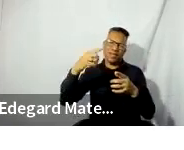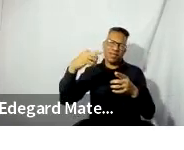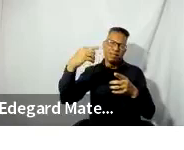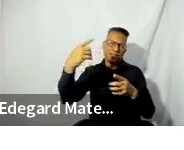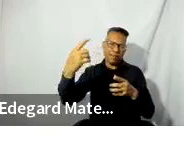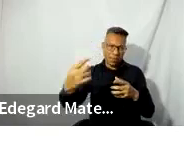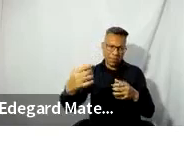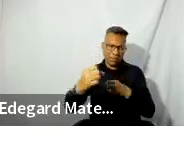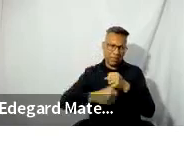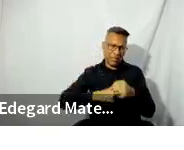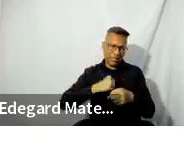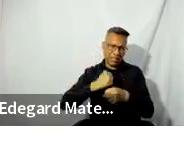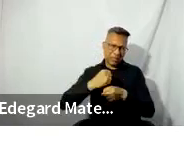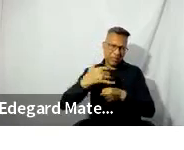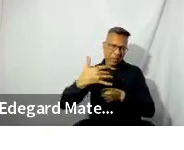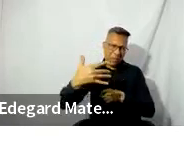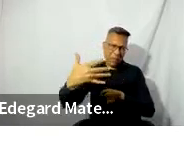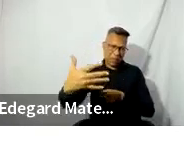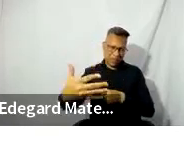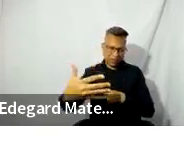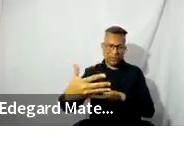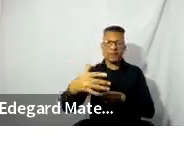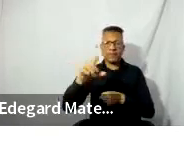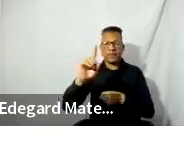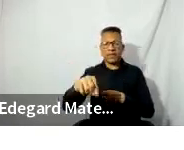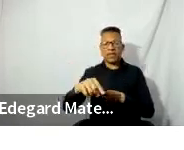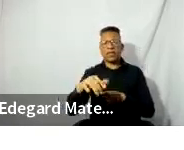later, and it appears later, and it appears in collect in the fourth n collect in the fourth volume of